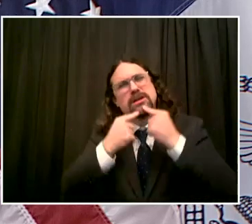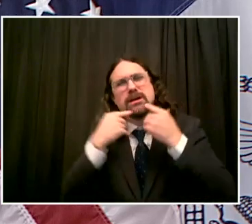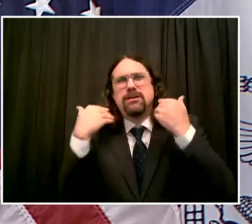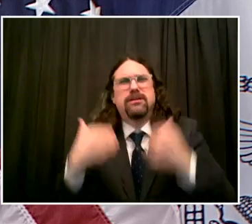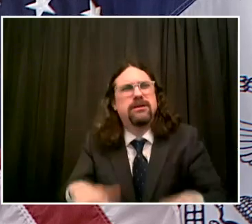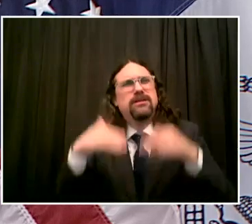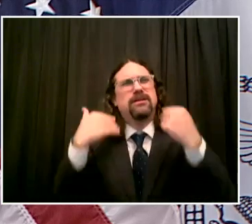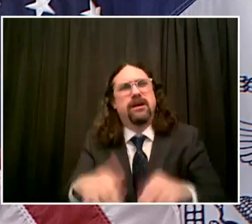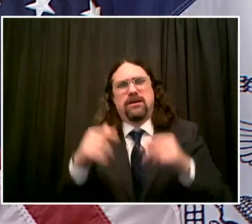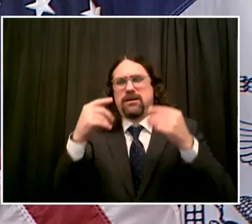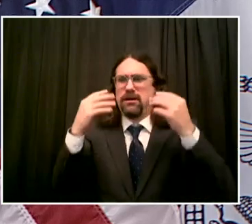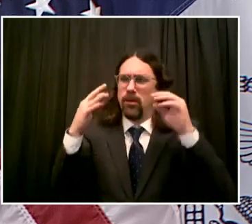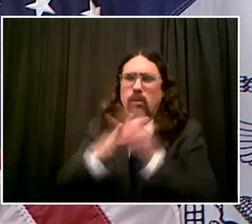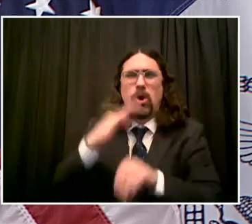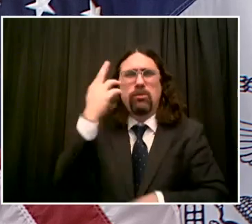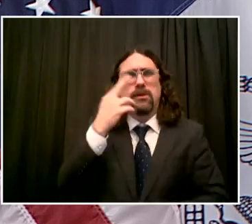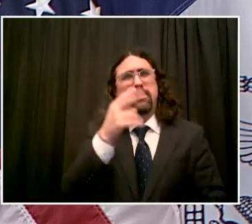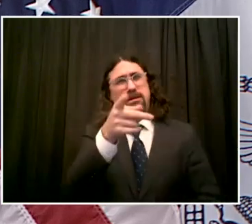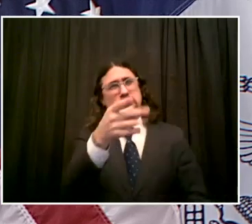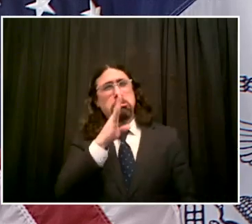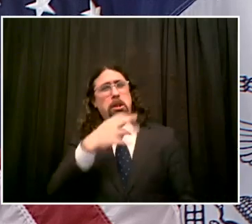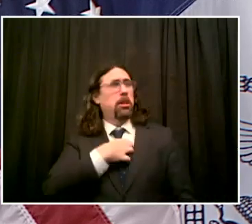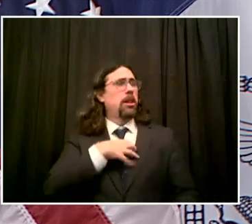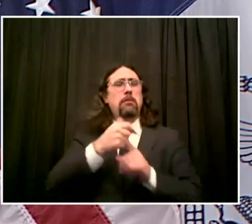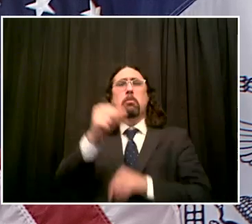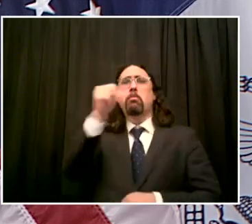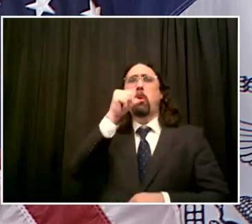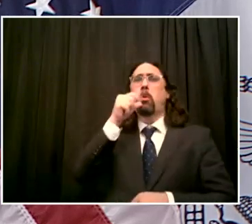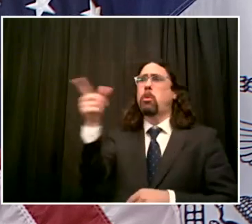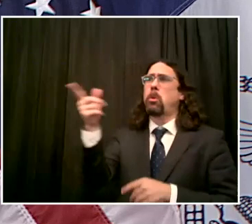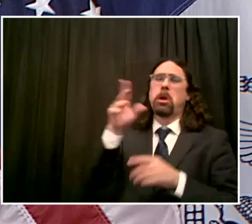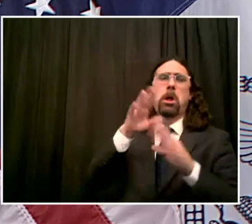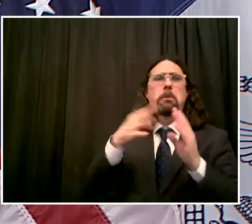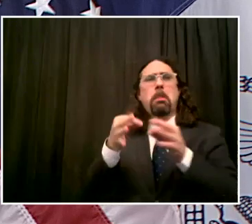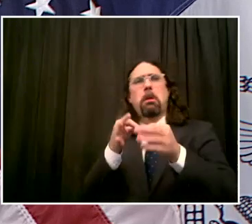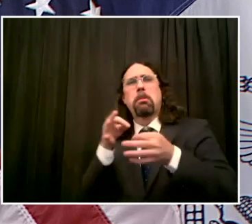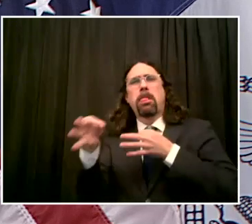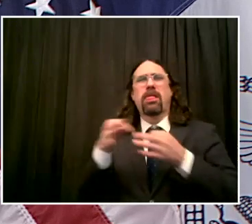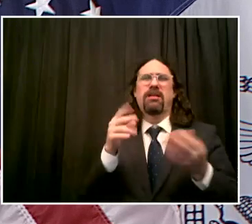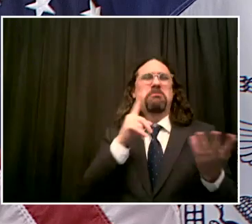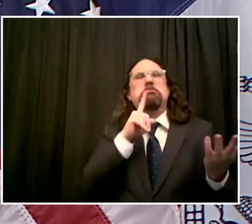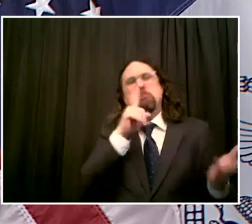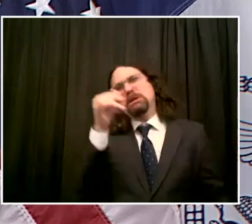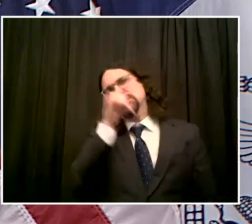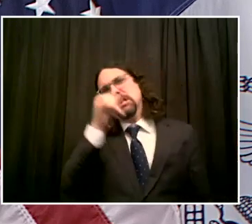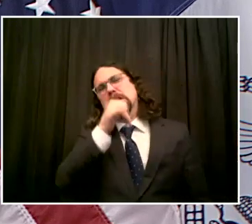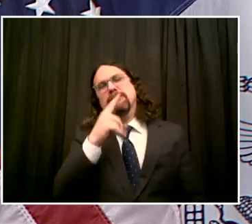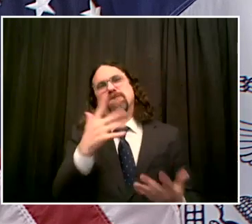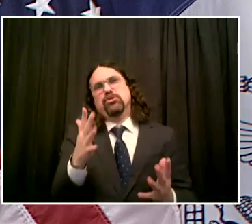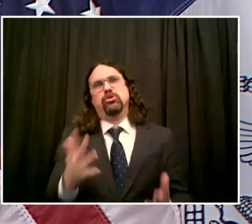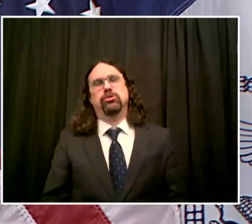HORRIBLE CRISIS. THERE'S A WORLD OUTSIDE NEW YORK CITY.